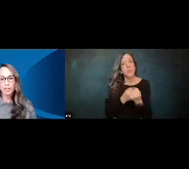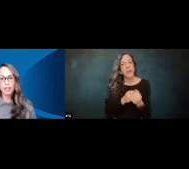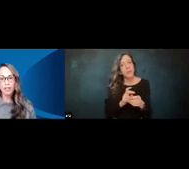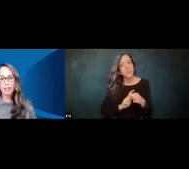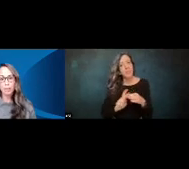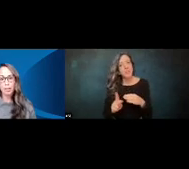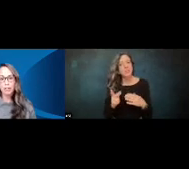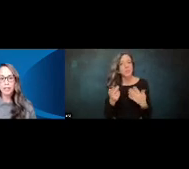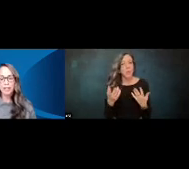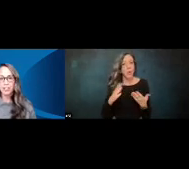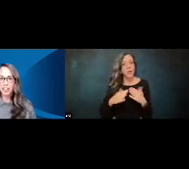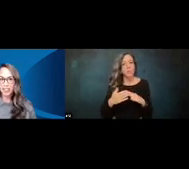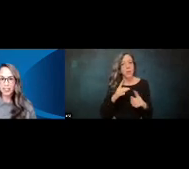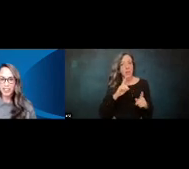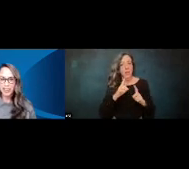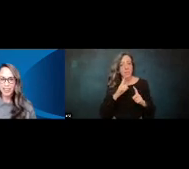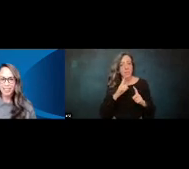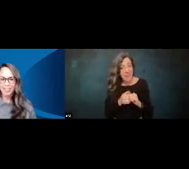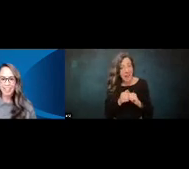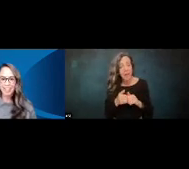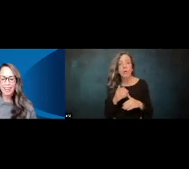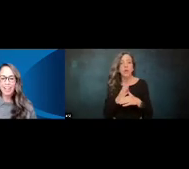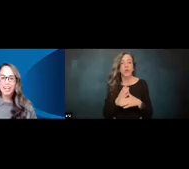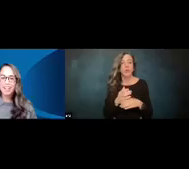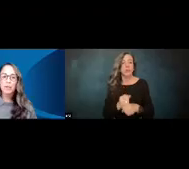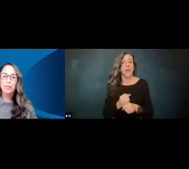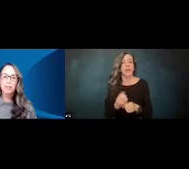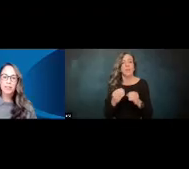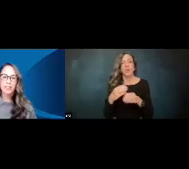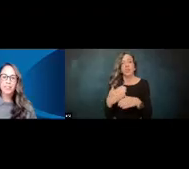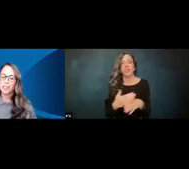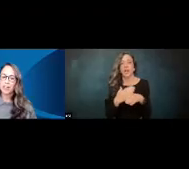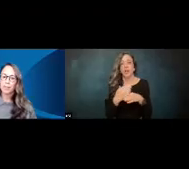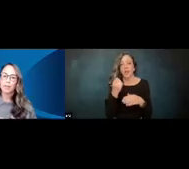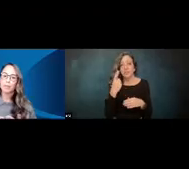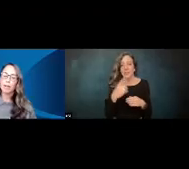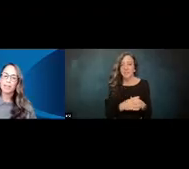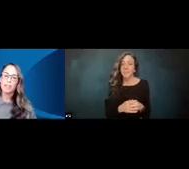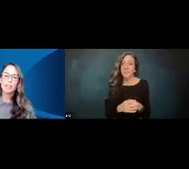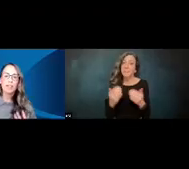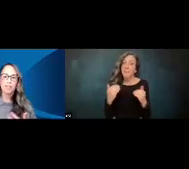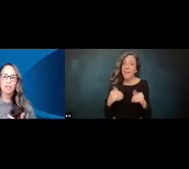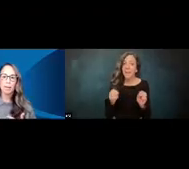conversations by creating shared understanding and an opportunity to share perspectives and